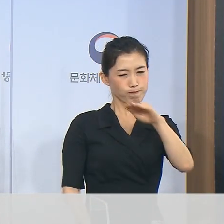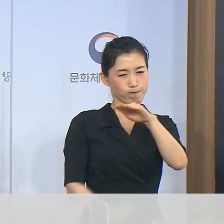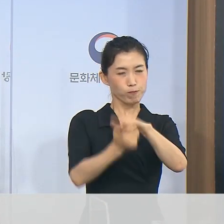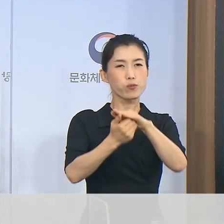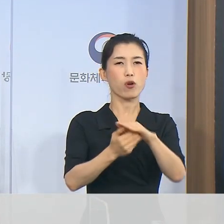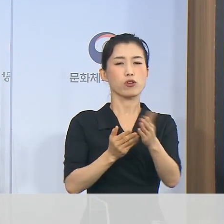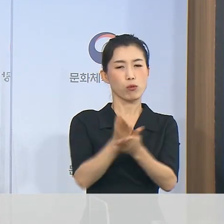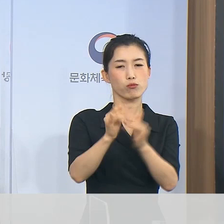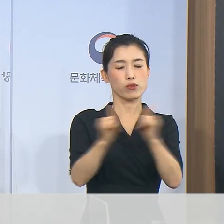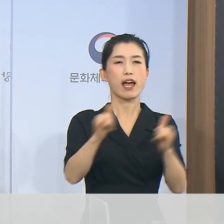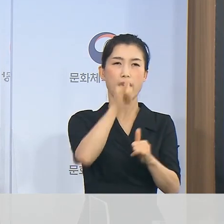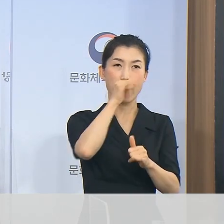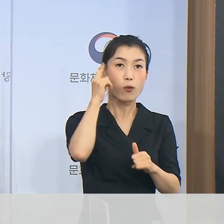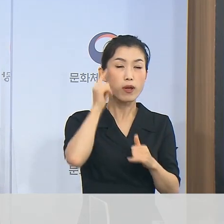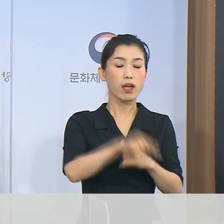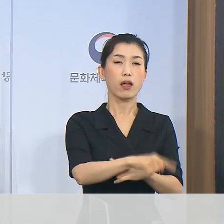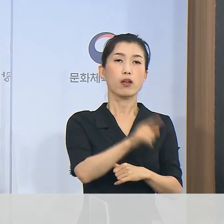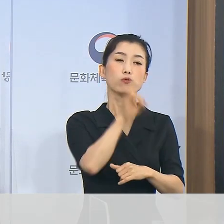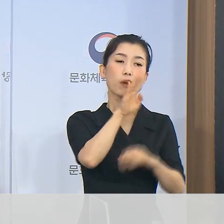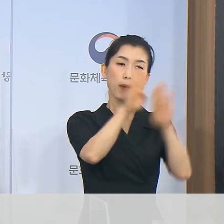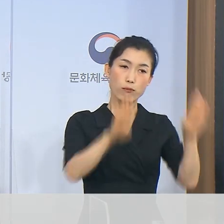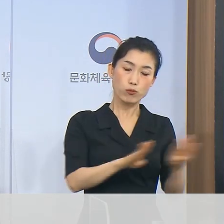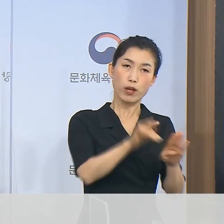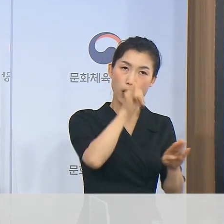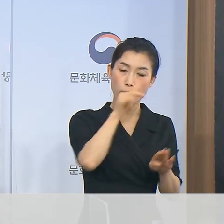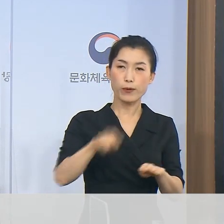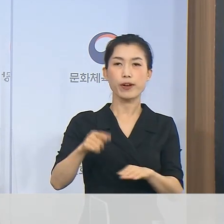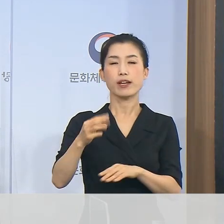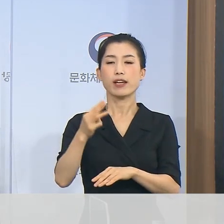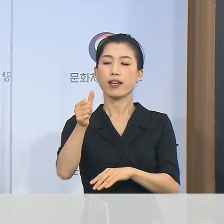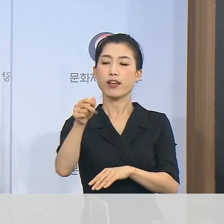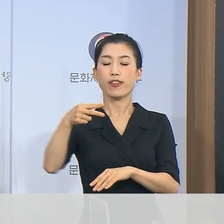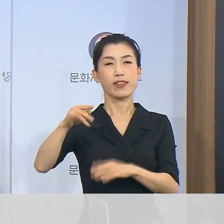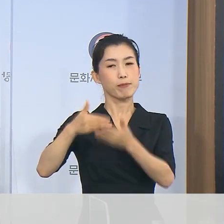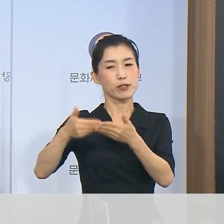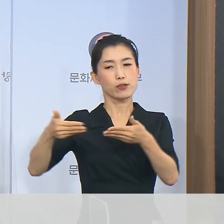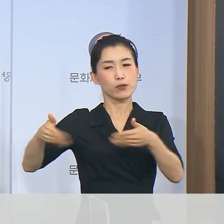have the best professionality and infrastructure. Both are suitable enough to become the country's